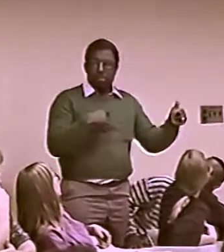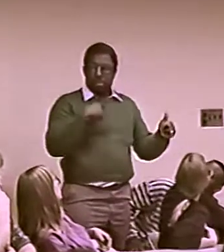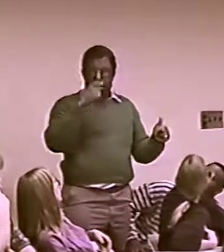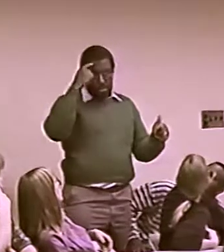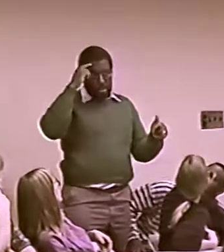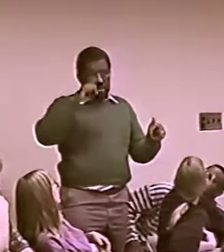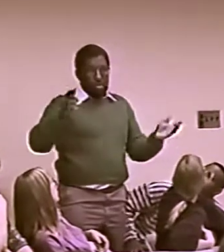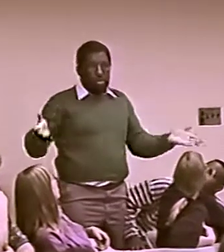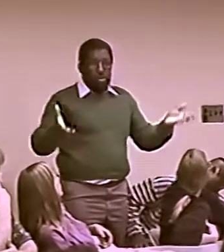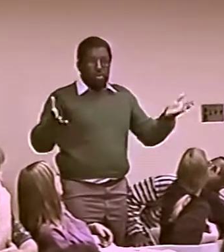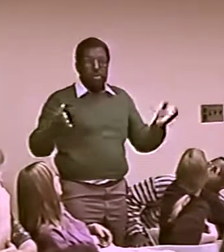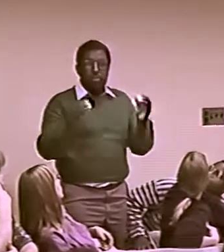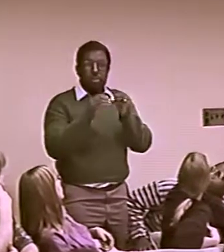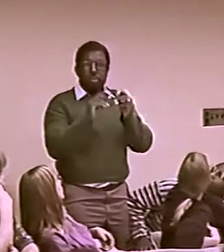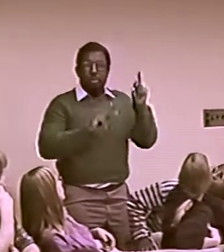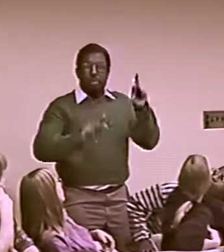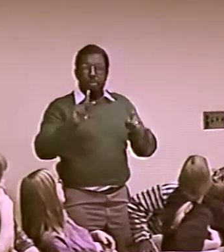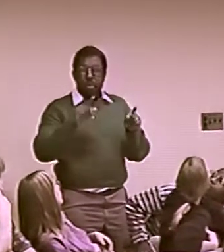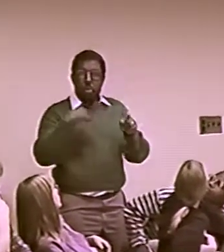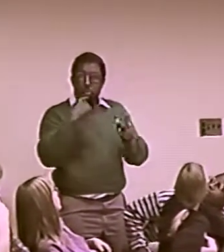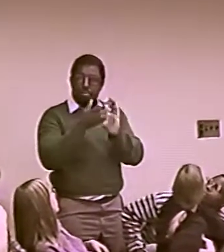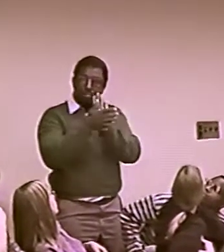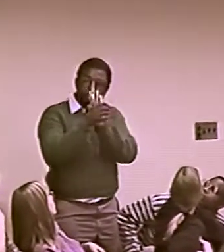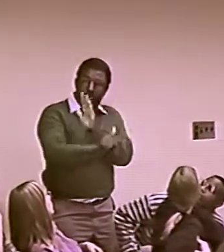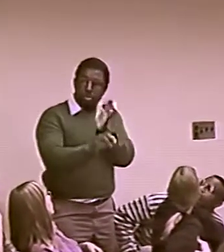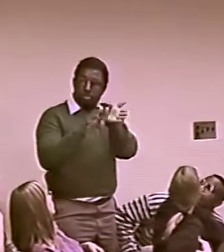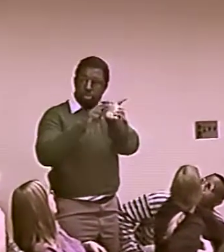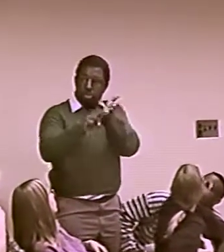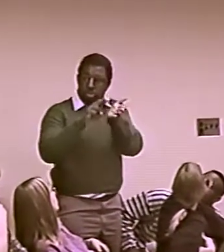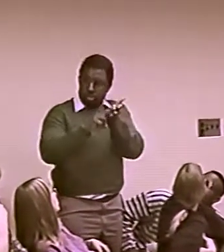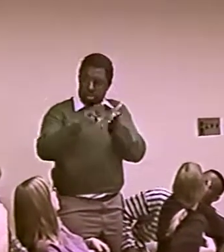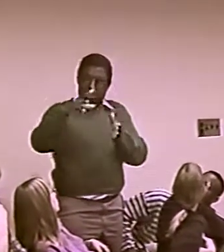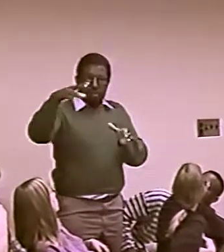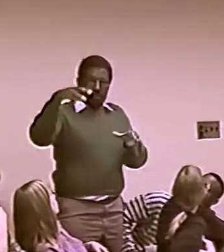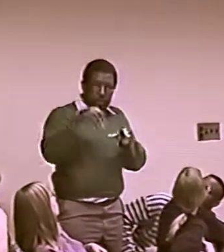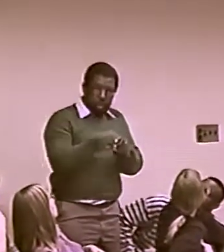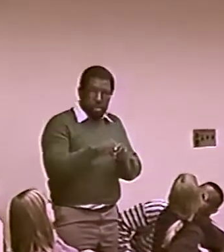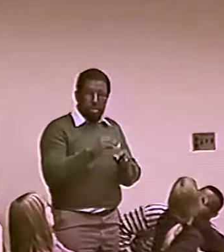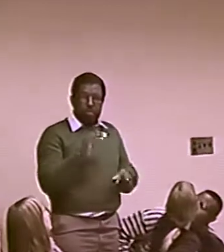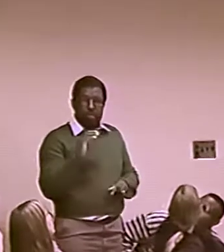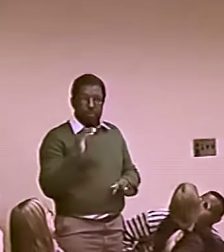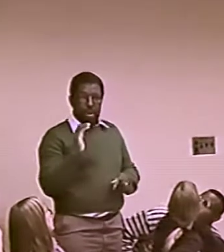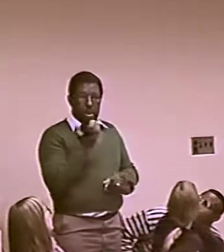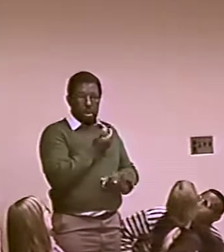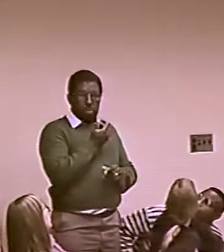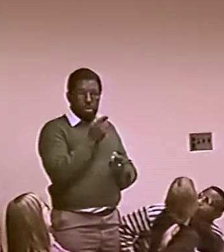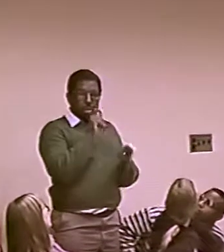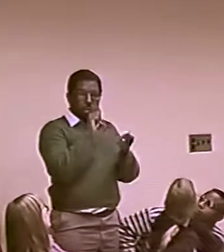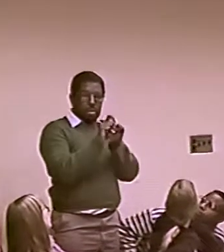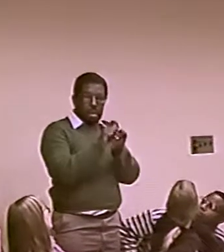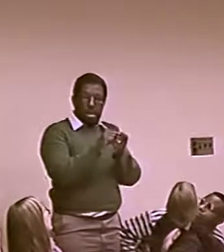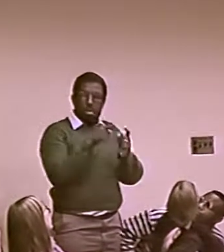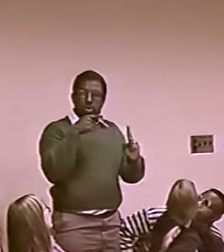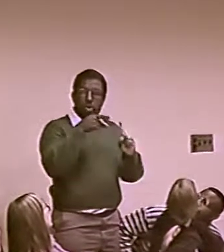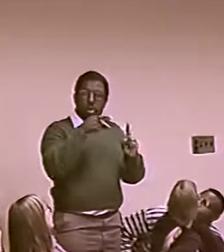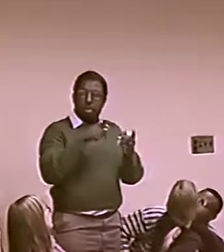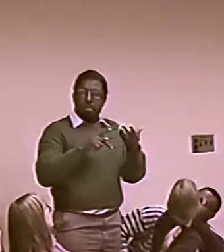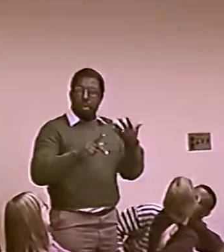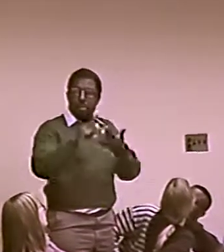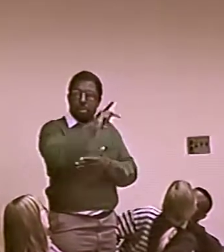...AND WE SAY SOMETIMES... AND I THINK WHAT MICHELLE'S TRYING TO SAY IS THAT WE NEED TO WORK TOGETHER TO DO THAT...